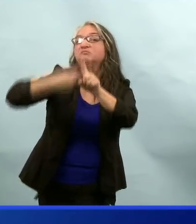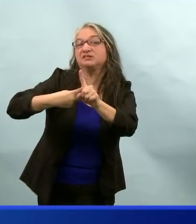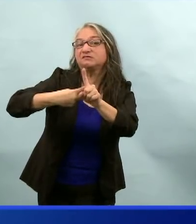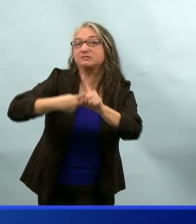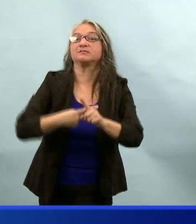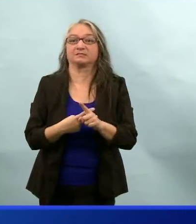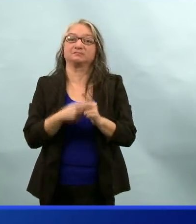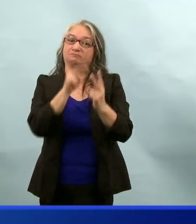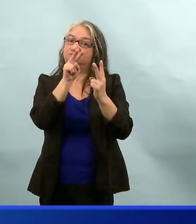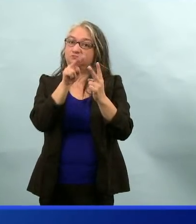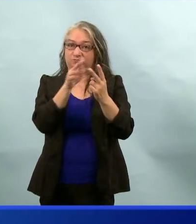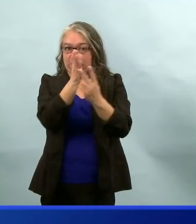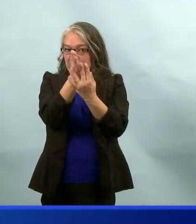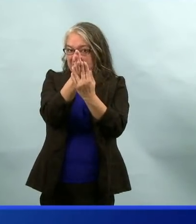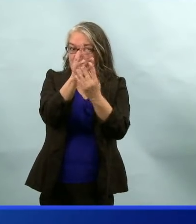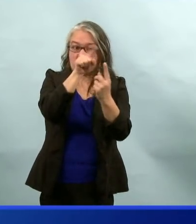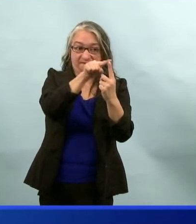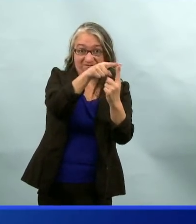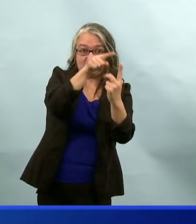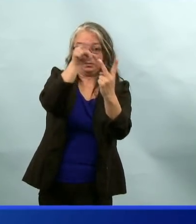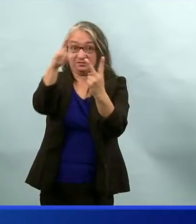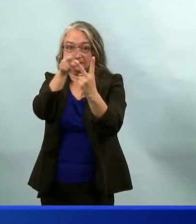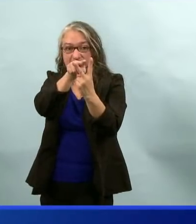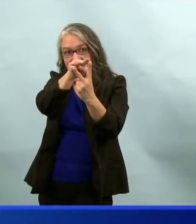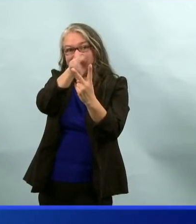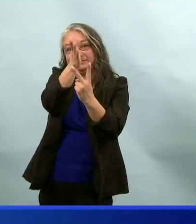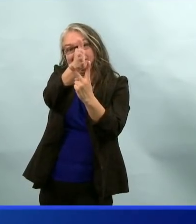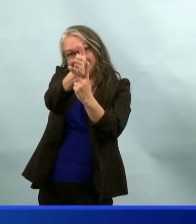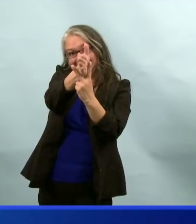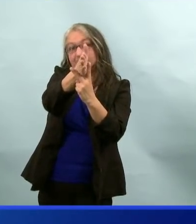that's that's very concerning that that second dose just won't provide them the protection that